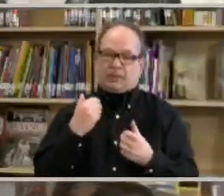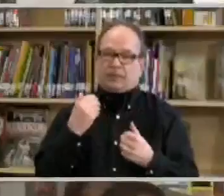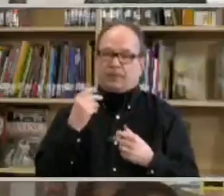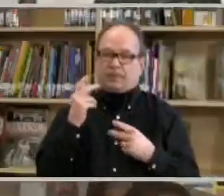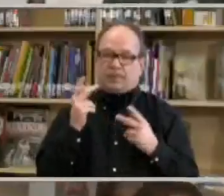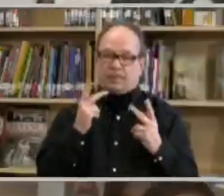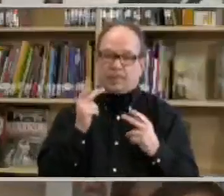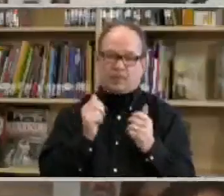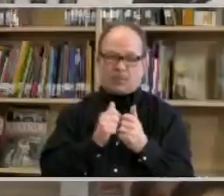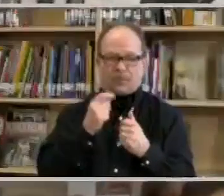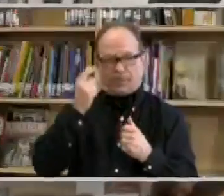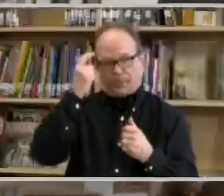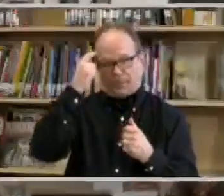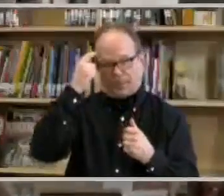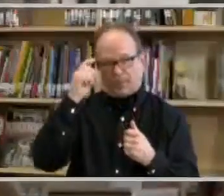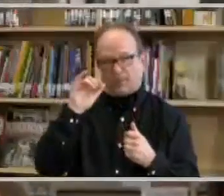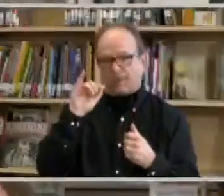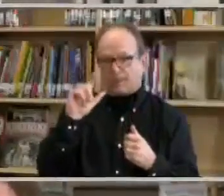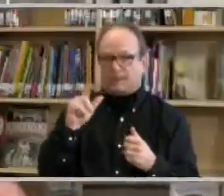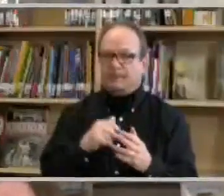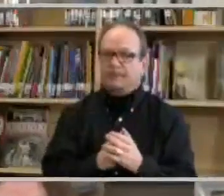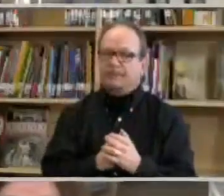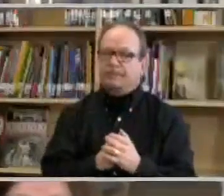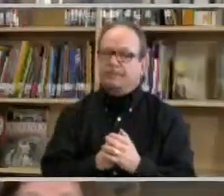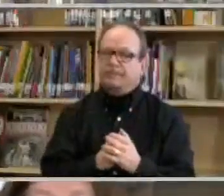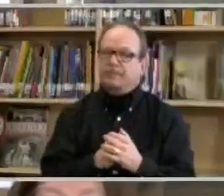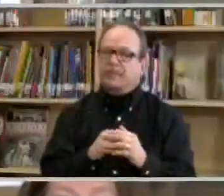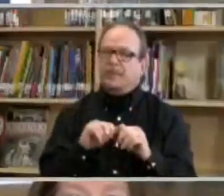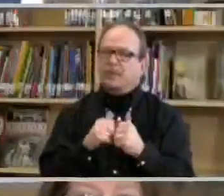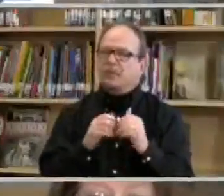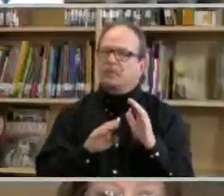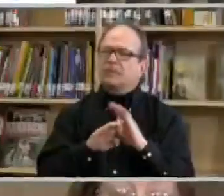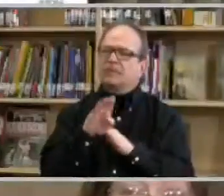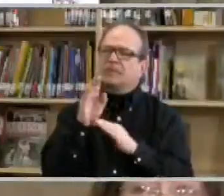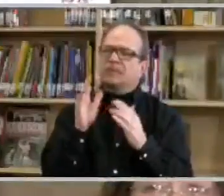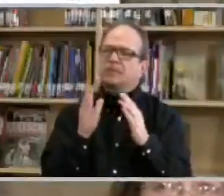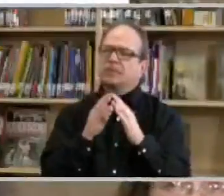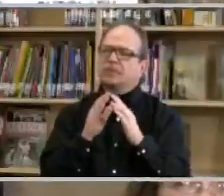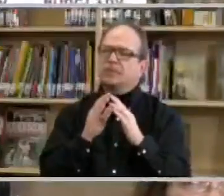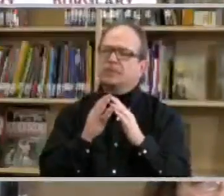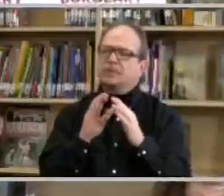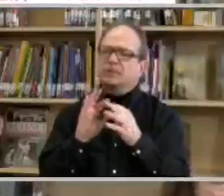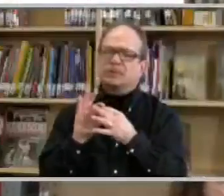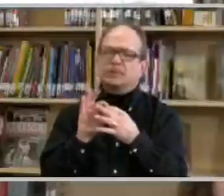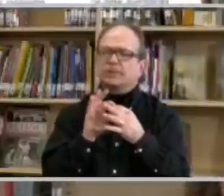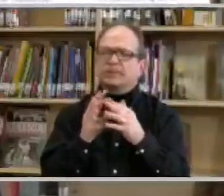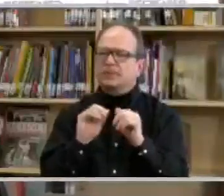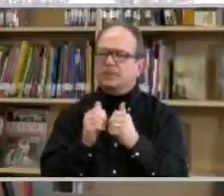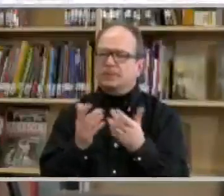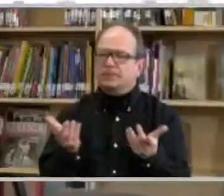ORGANIZATION THAT ADVOCATES FOR YOUTH WITH MENTAL ILLNESS. AS IT RELATES TO WHAT IS A COMP LENSIVE PLAN INTO WHICH WE CAN